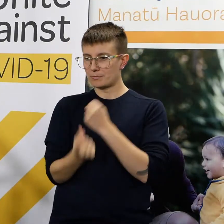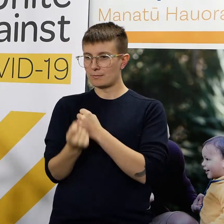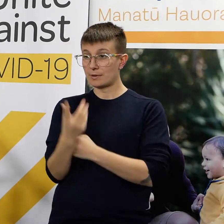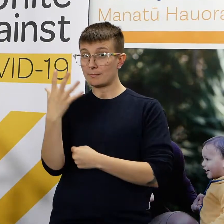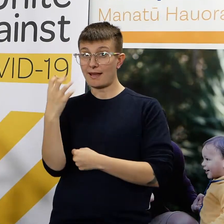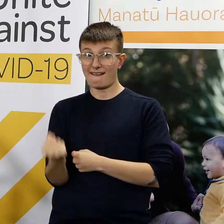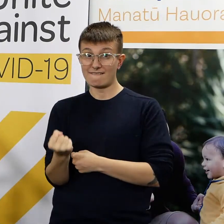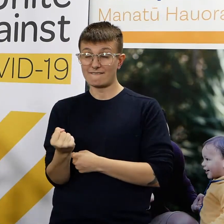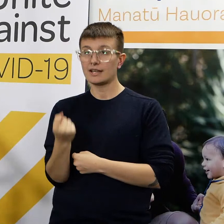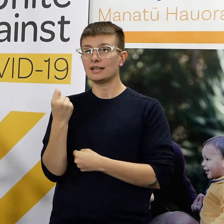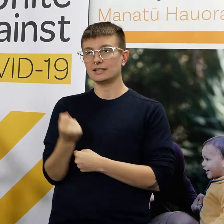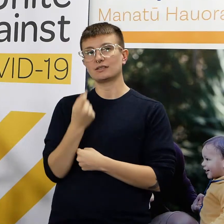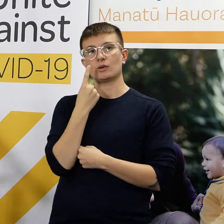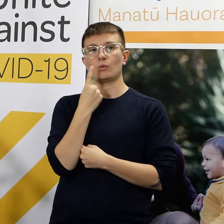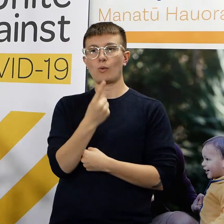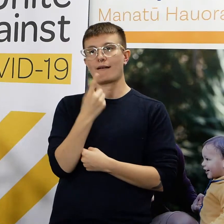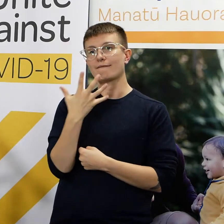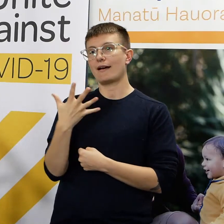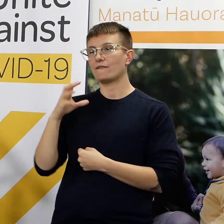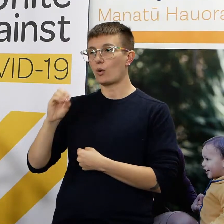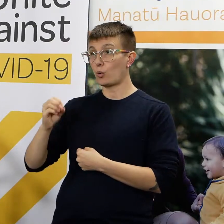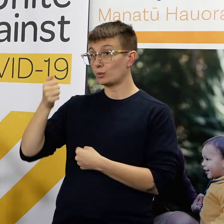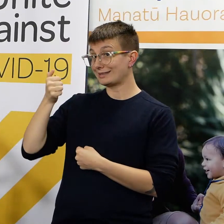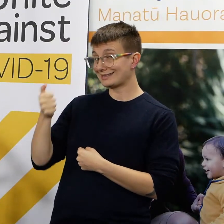to report and of course there is no one in hospital at the moment.